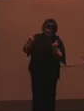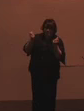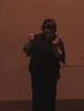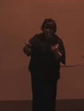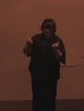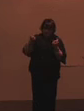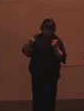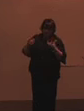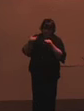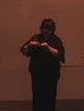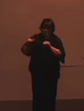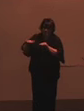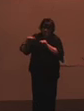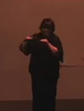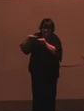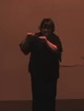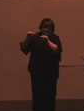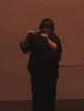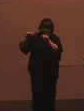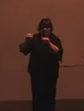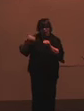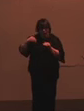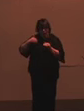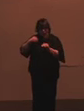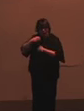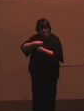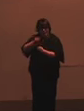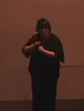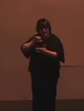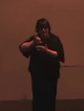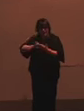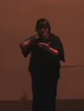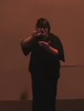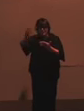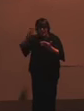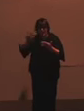And I made this gap 35 centimeter.